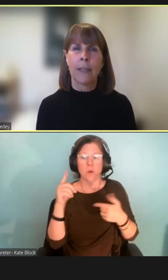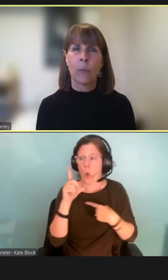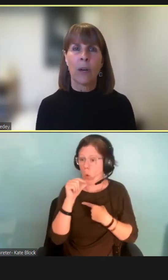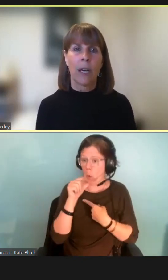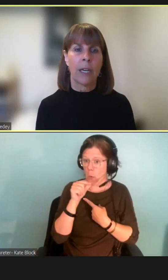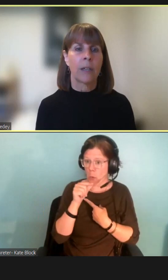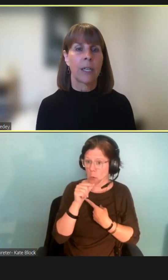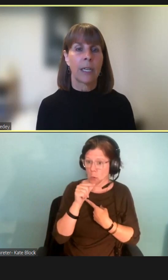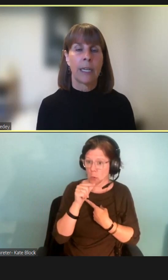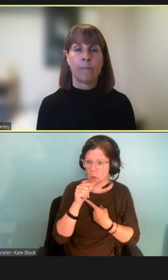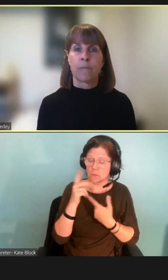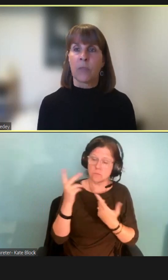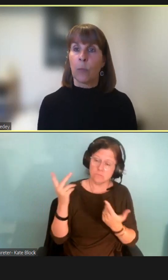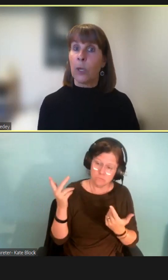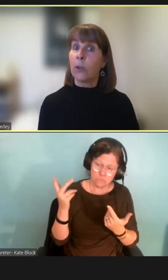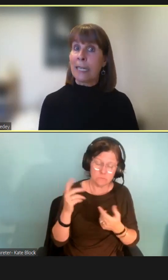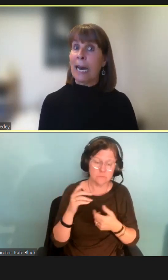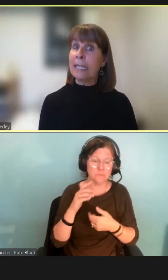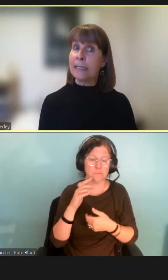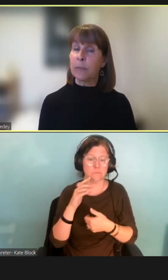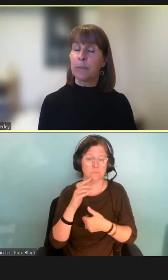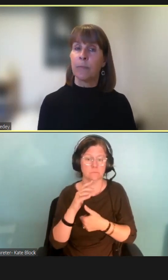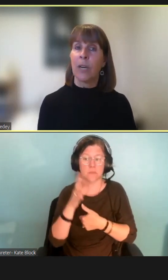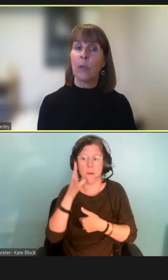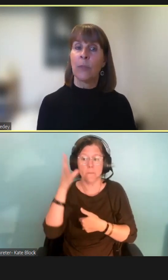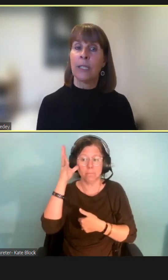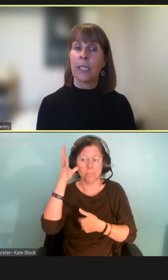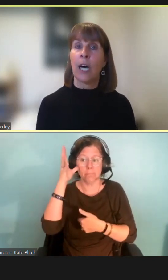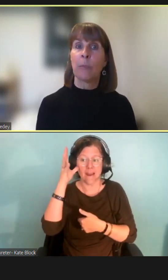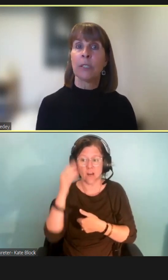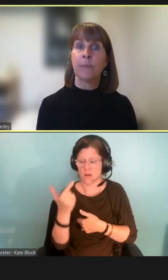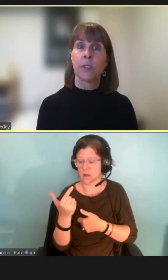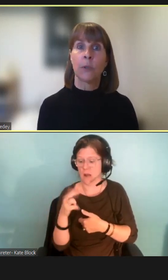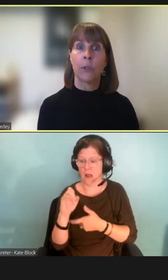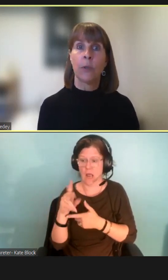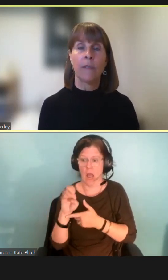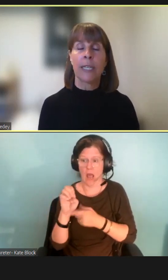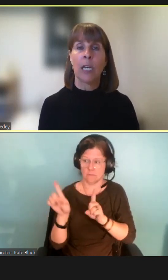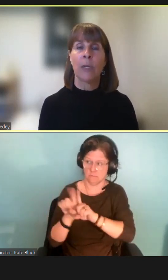about hiring parent guides might be an option so if you have a guide by your